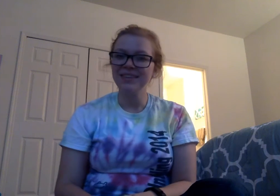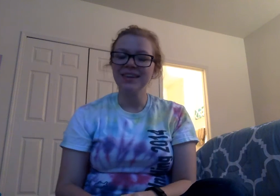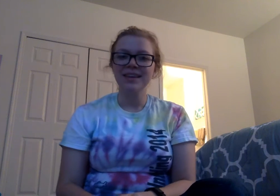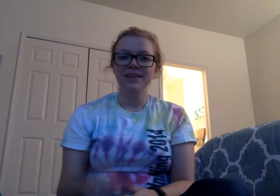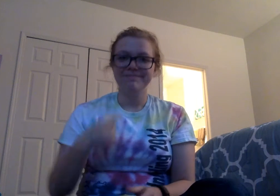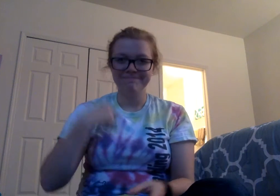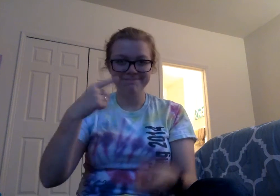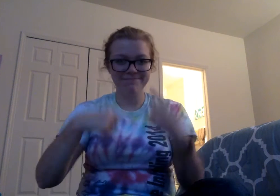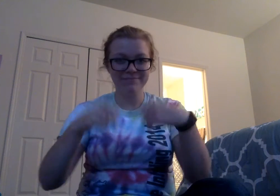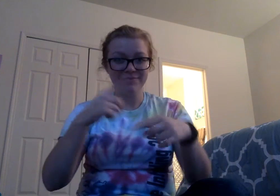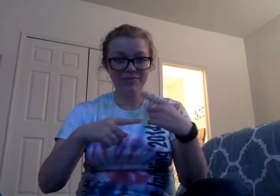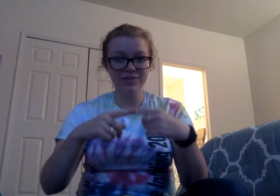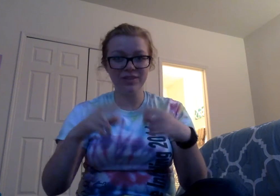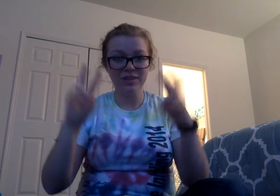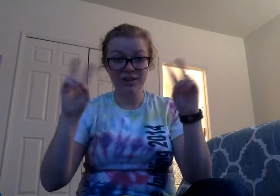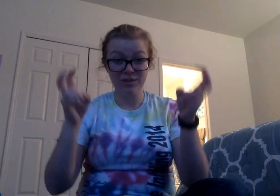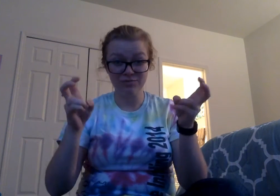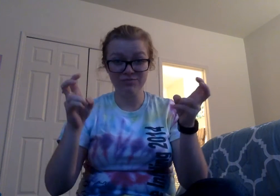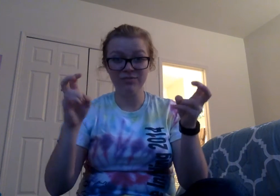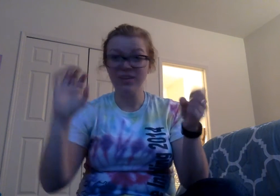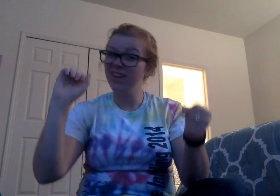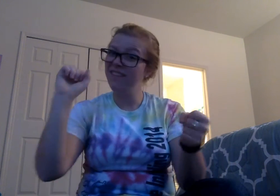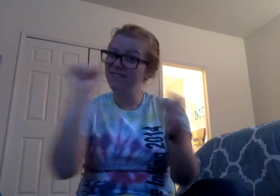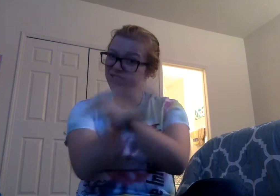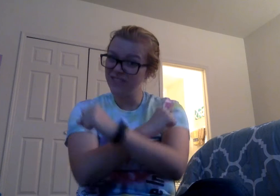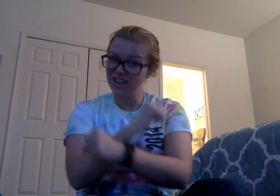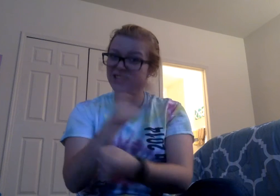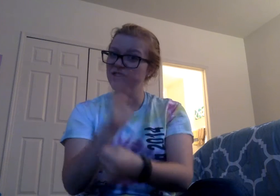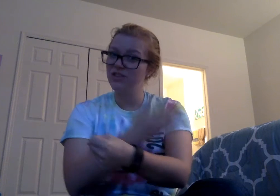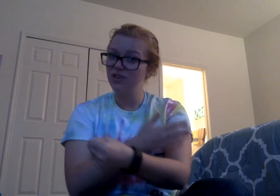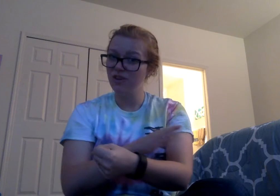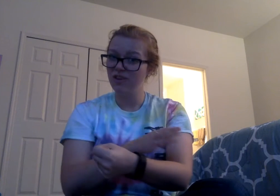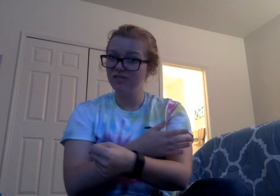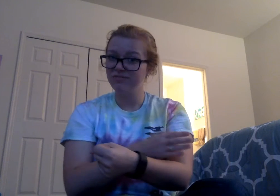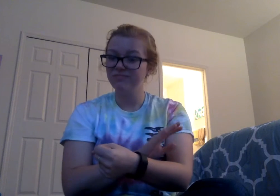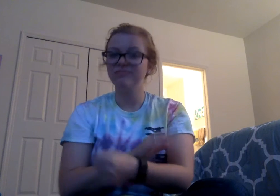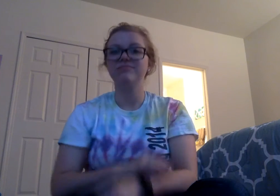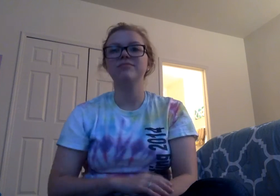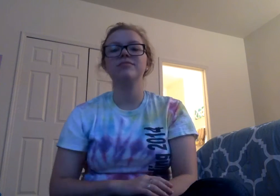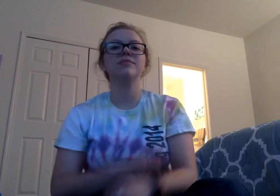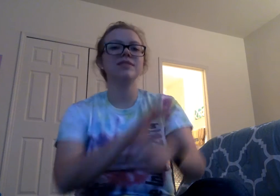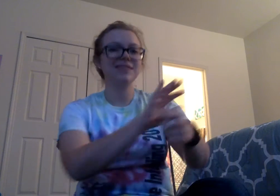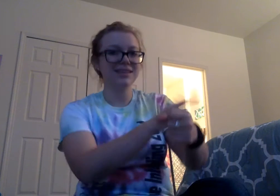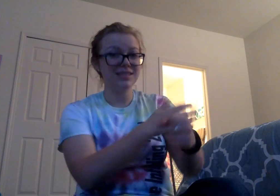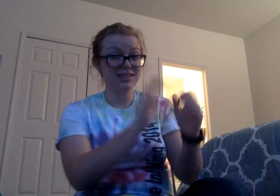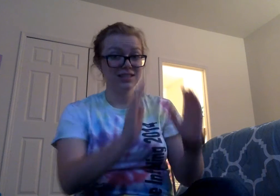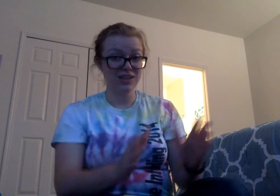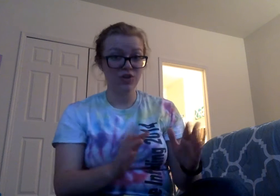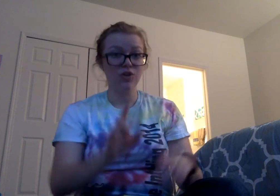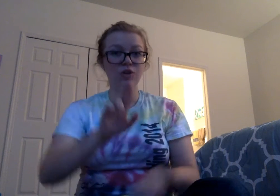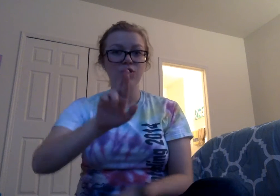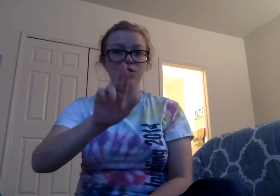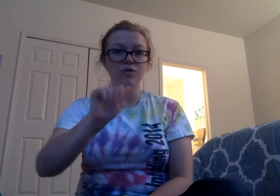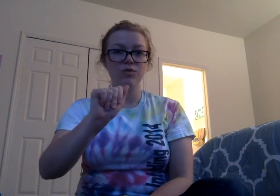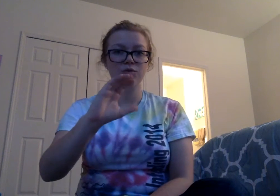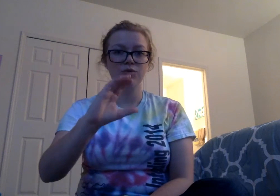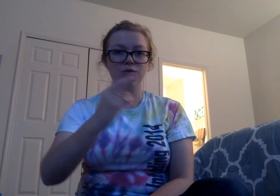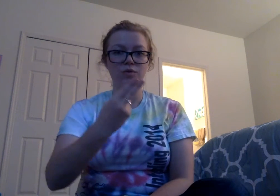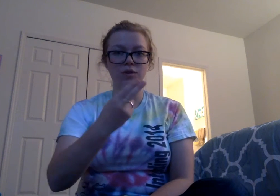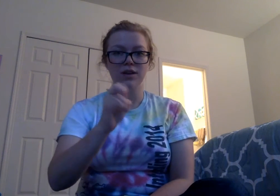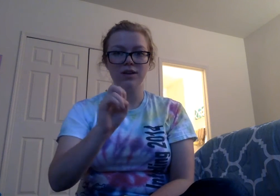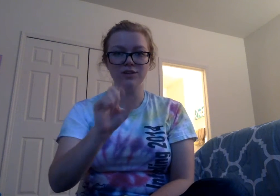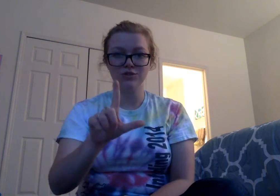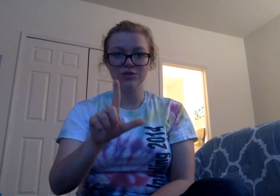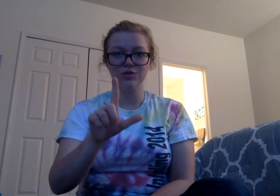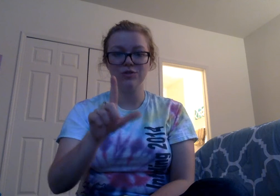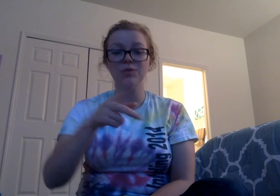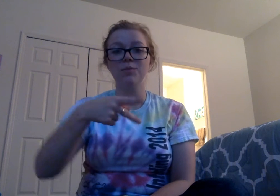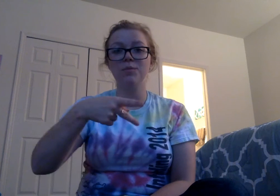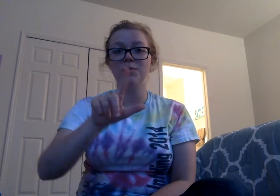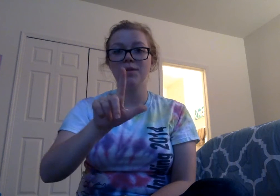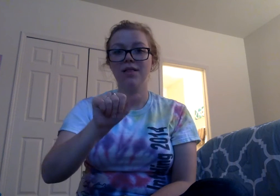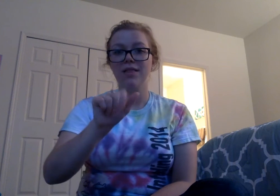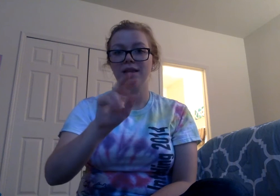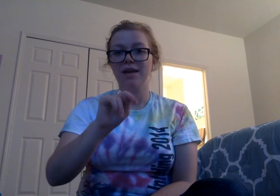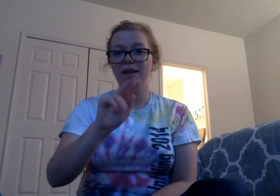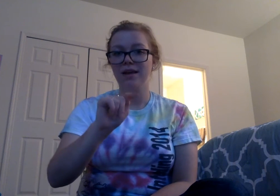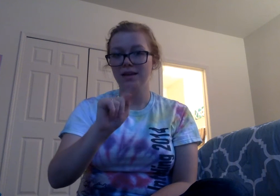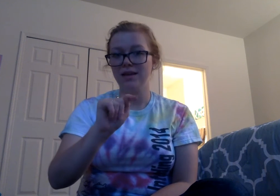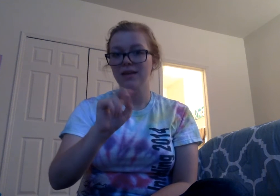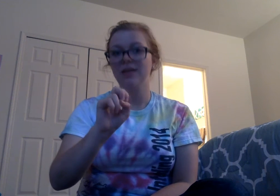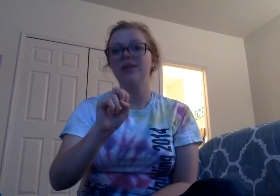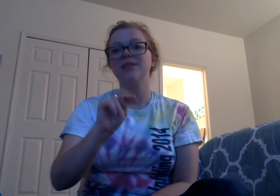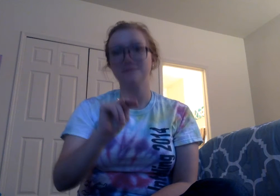I'm going to sign "Fight Song" by Rachel Platten.